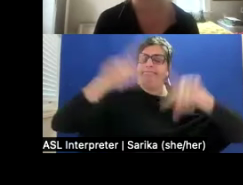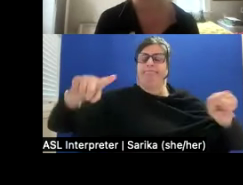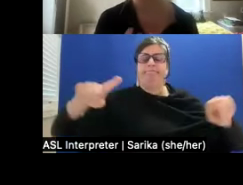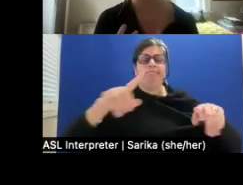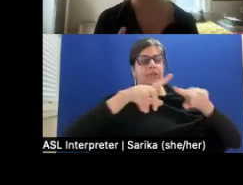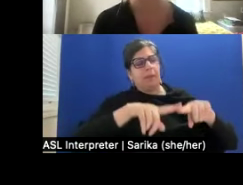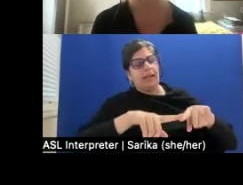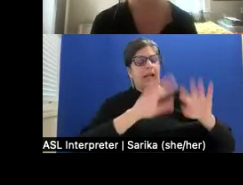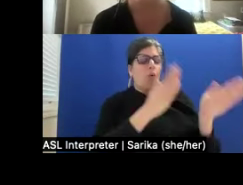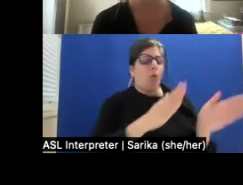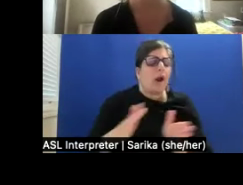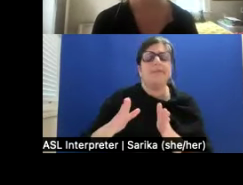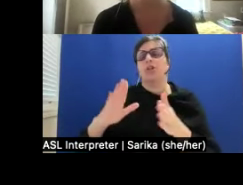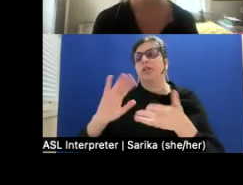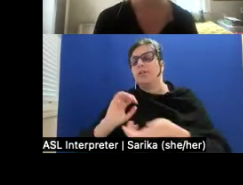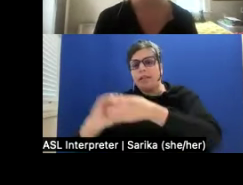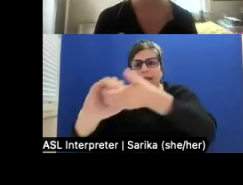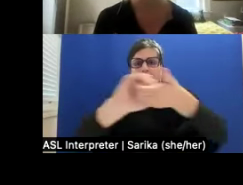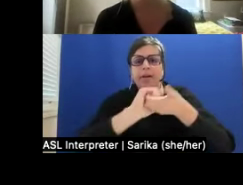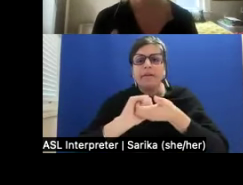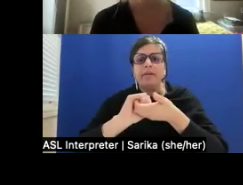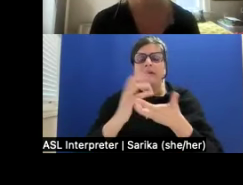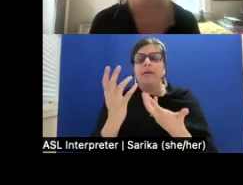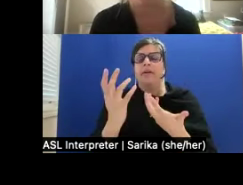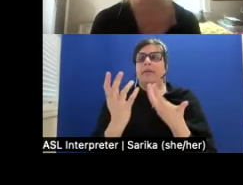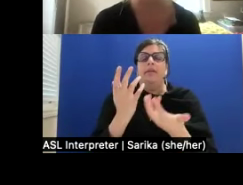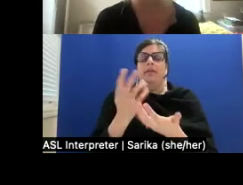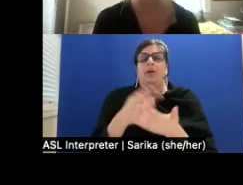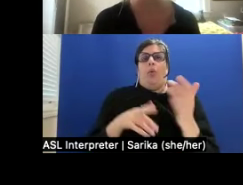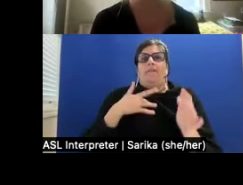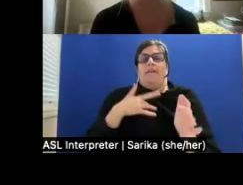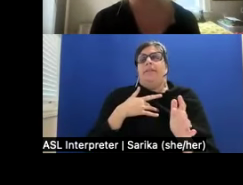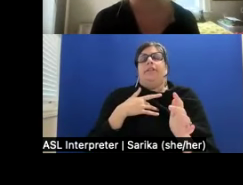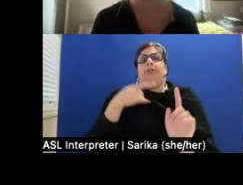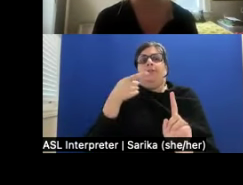and and what feels potent inside of communities.